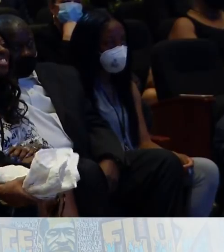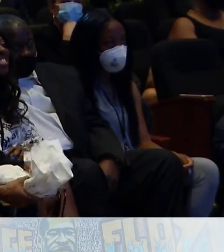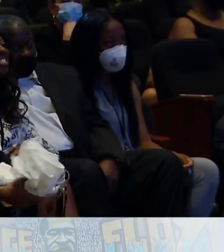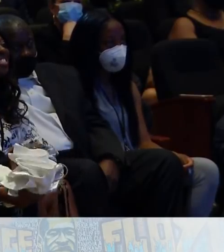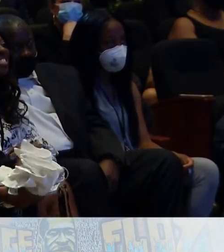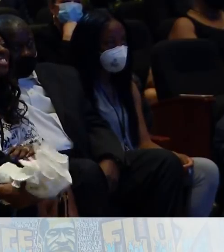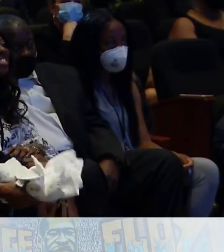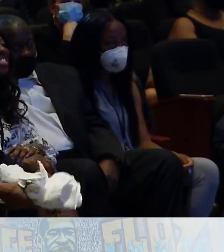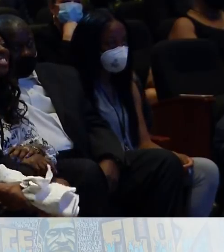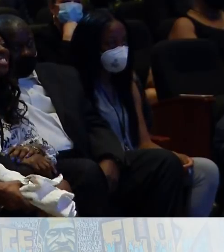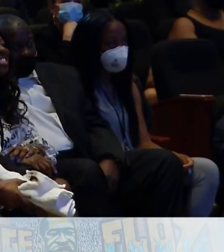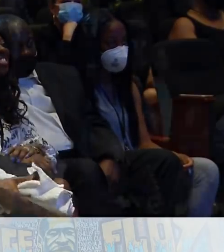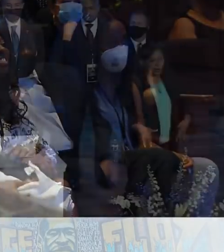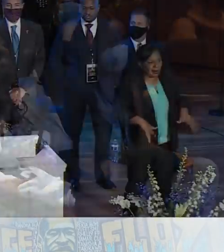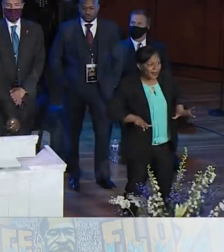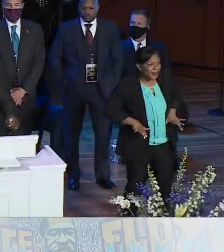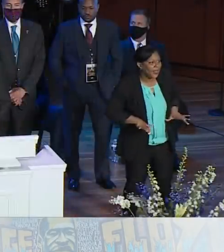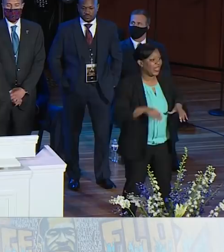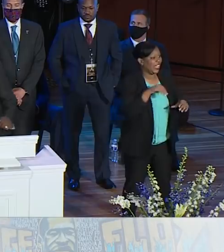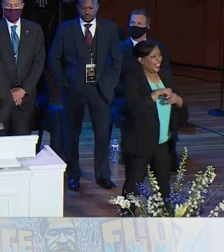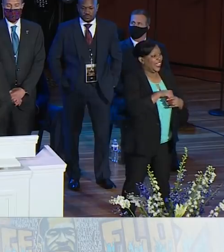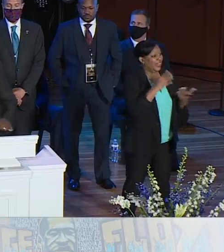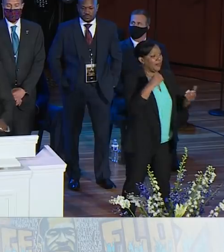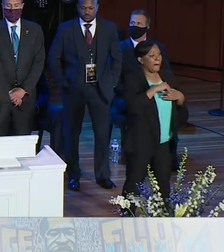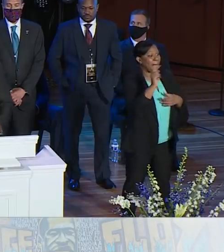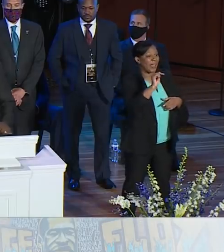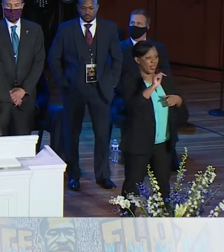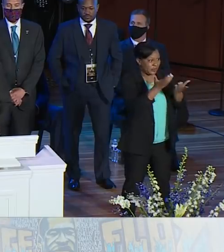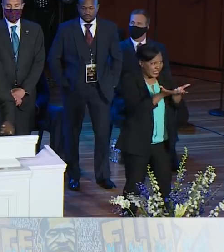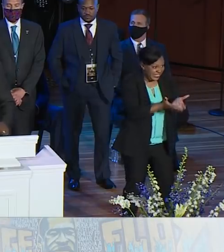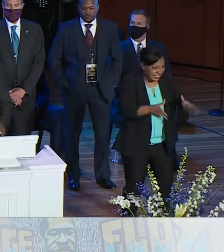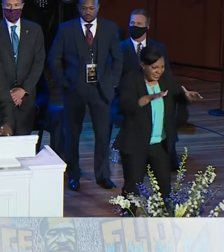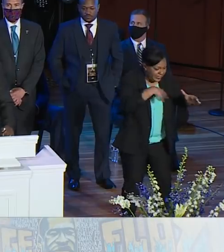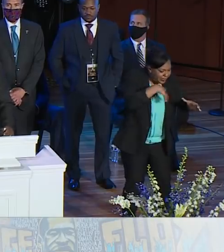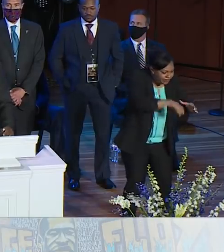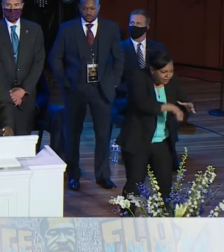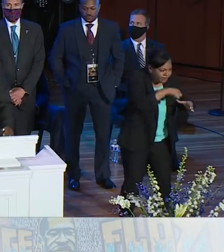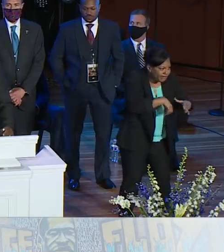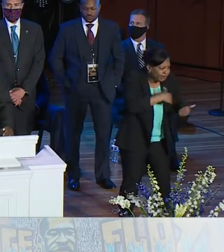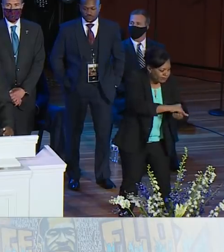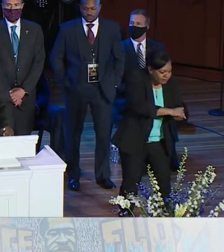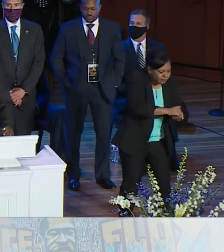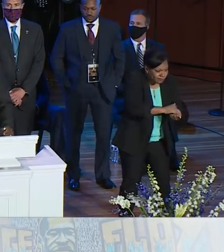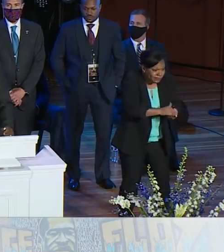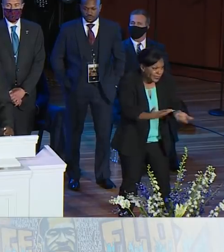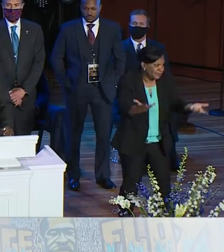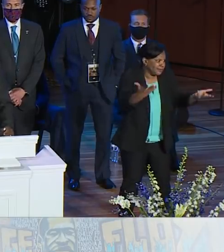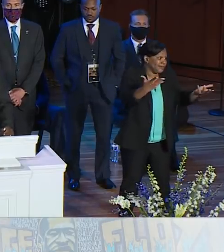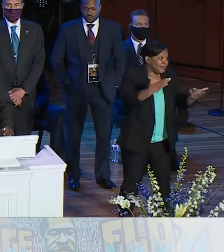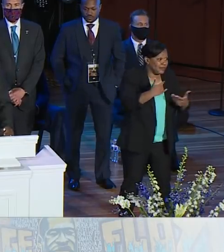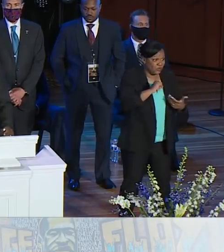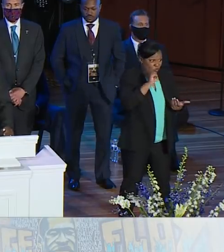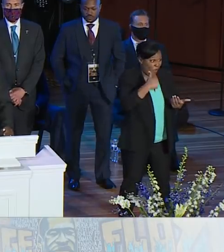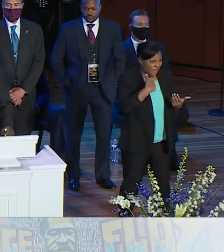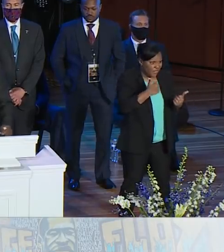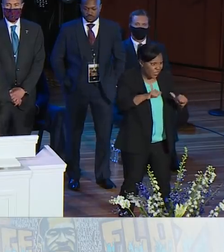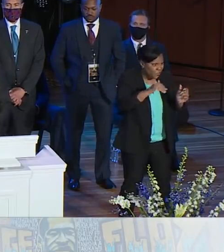WASHING MACHINE, SO WE WOULD ALL GO IN AND PUT OUR SOCKS AND UNDERWEAR IN A BATHROOM SINK AND JUST START WASHING THEM, WASHING